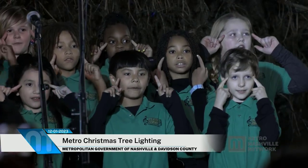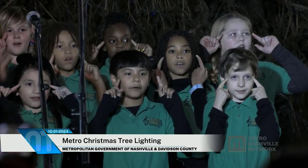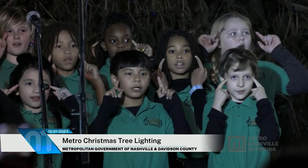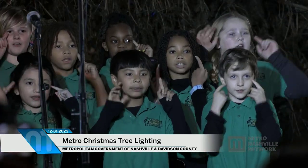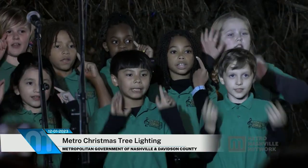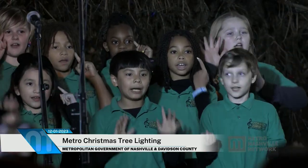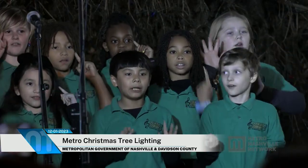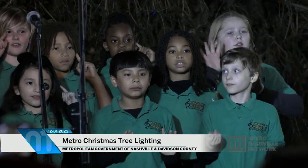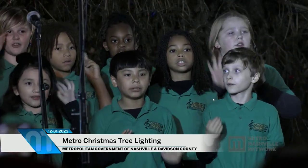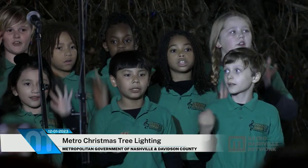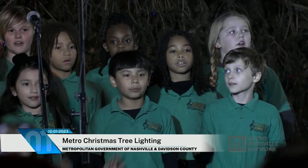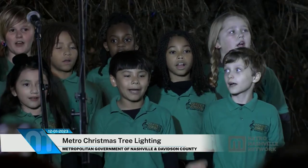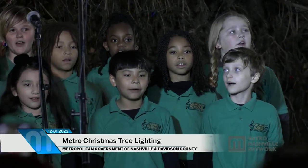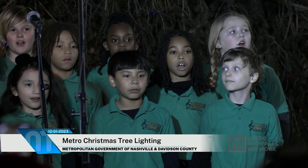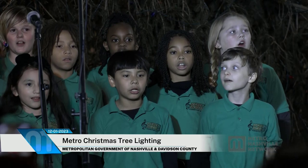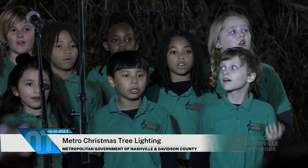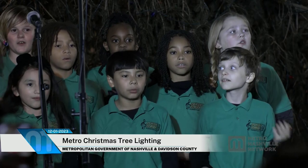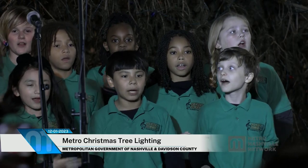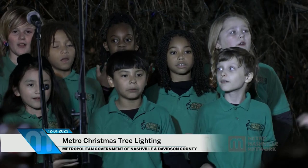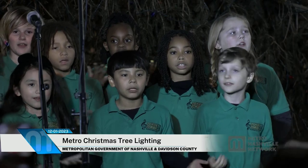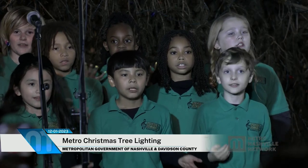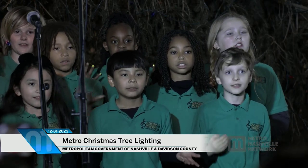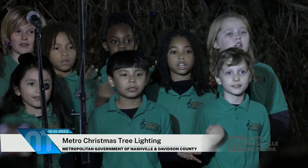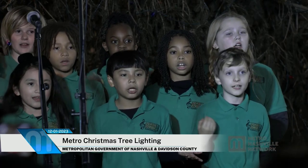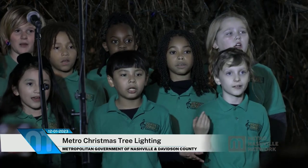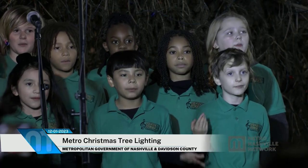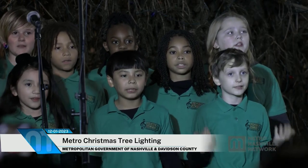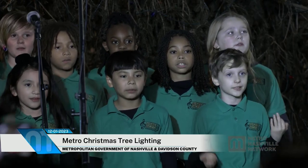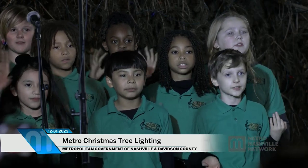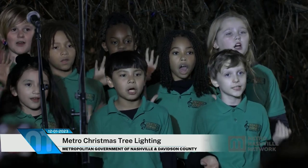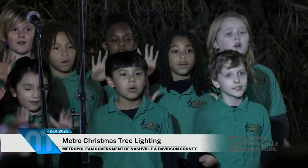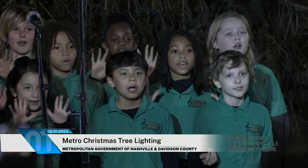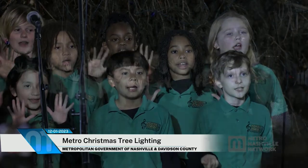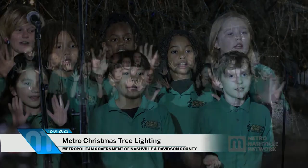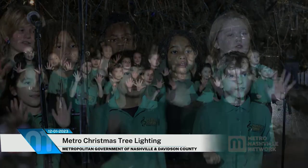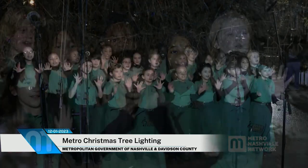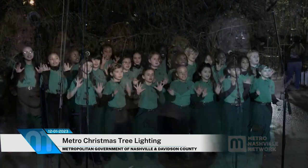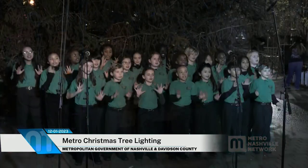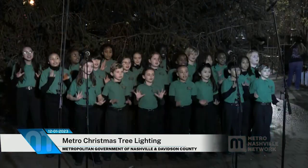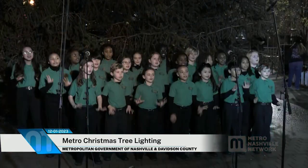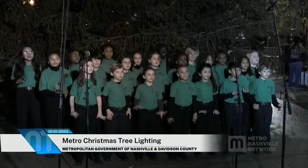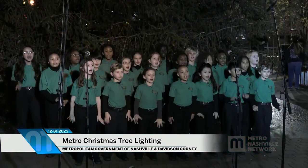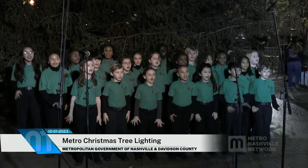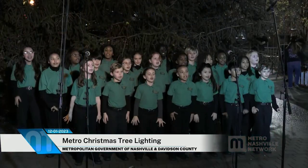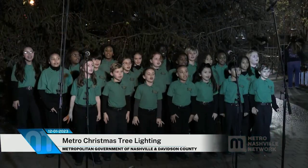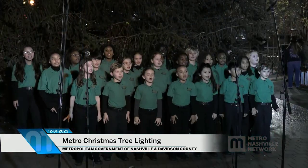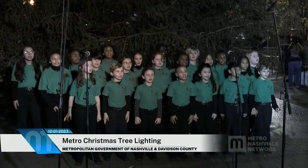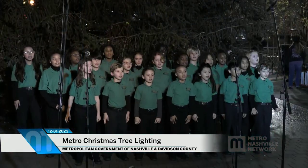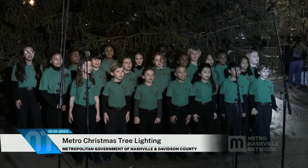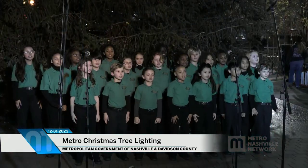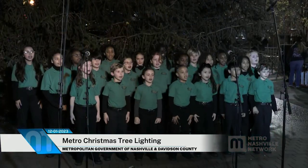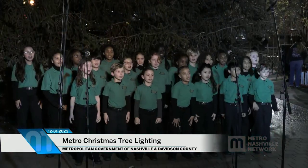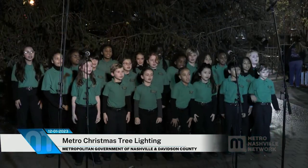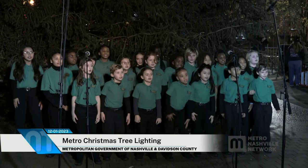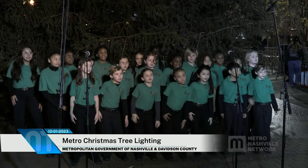THE SKY RIGHT ON MY NOSE AND ON THE LA LA LA LA LA LA LA. TO THE